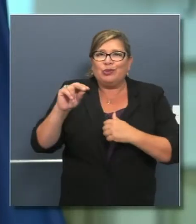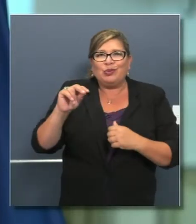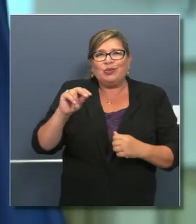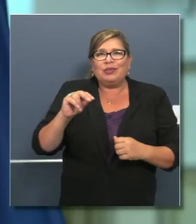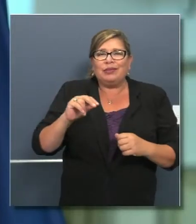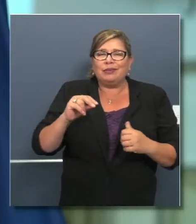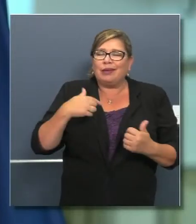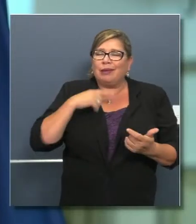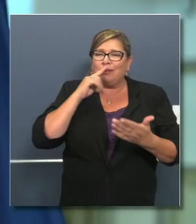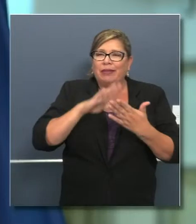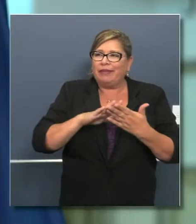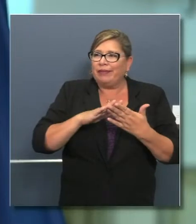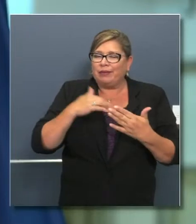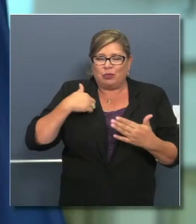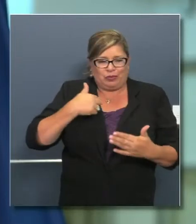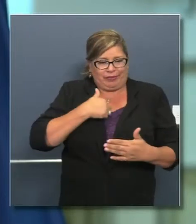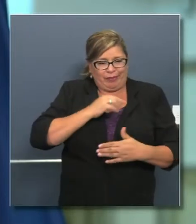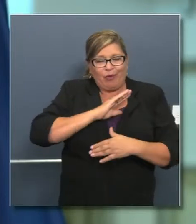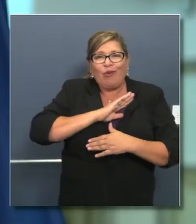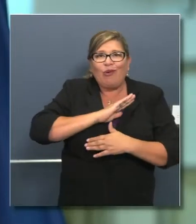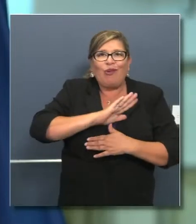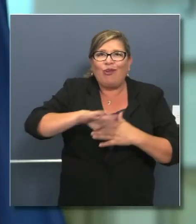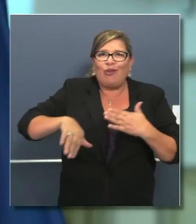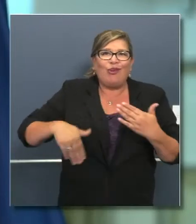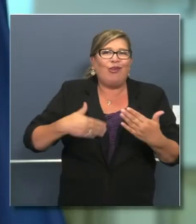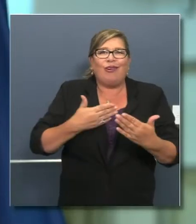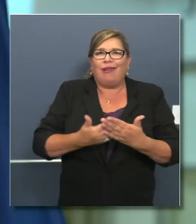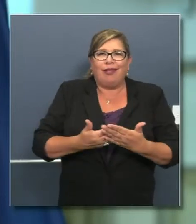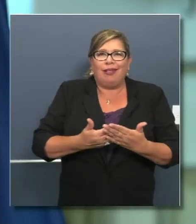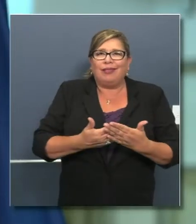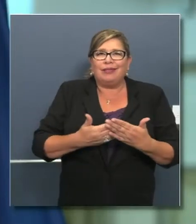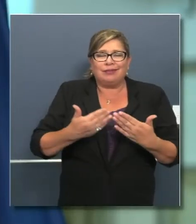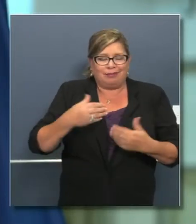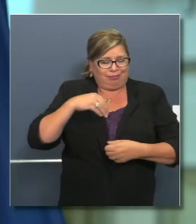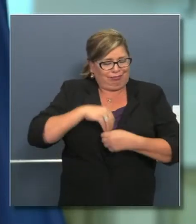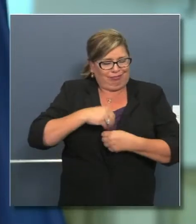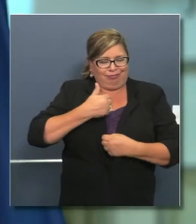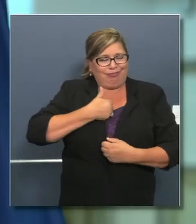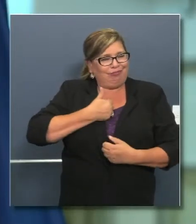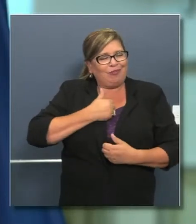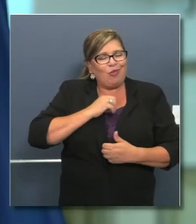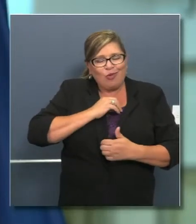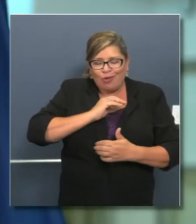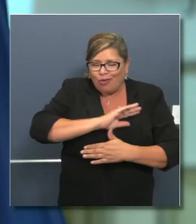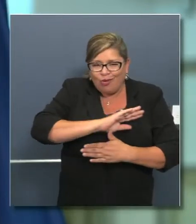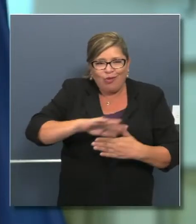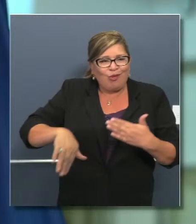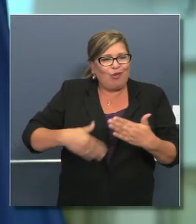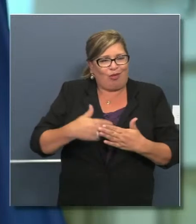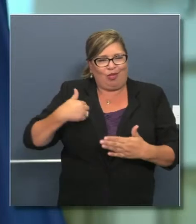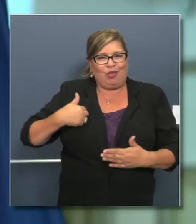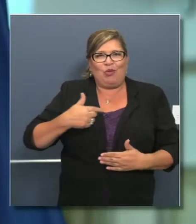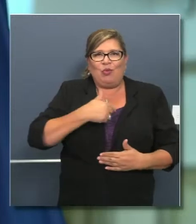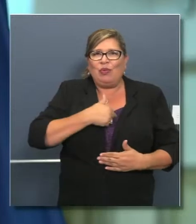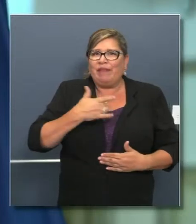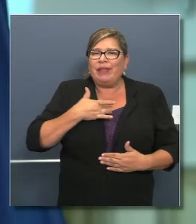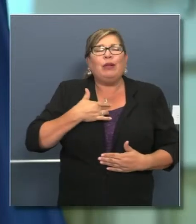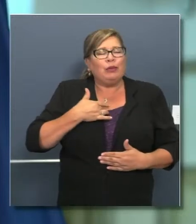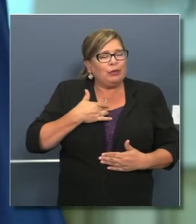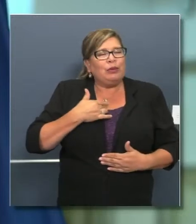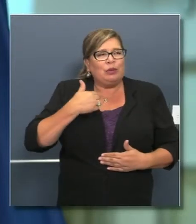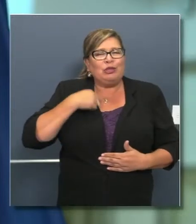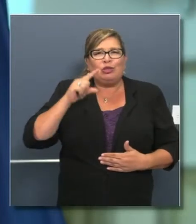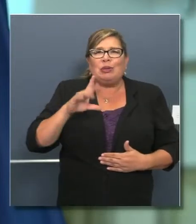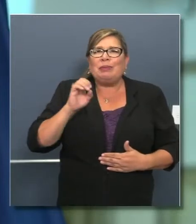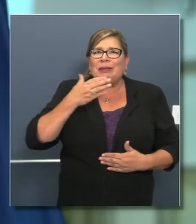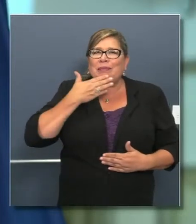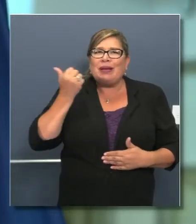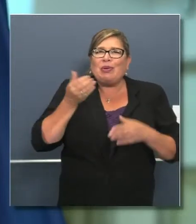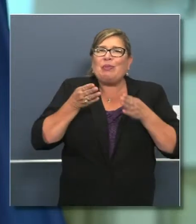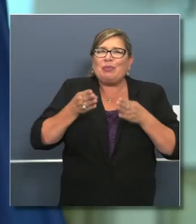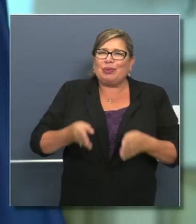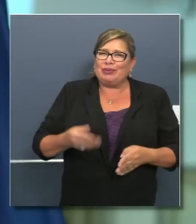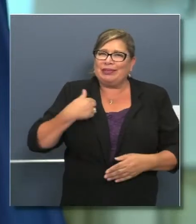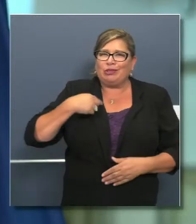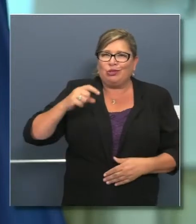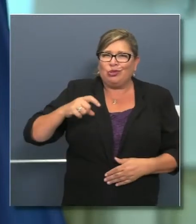have with a wellspring inside of us that connects to our better angels and if we can just rediscover